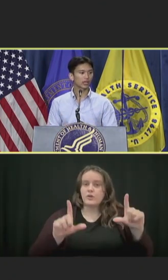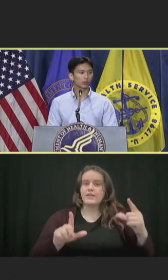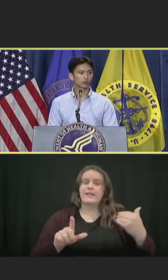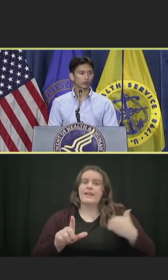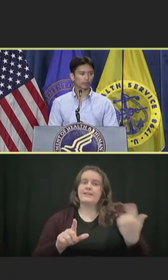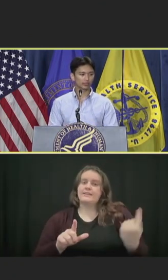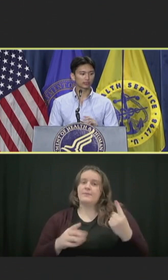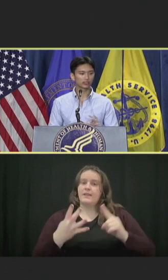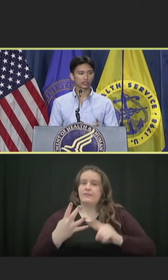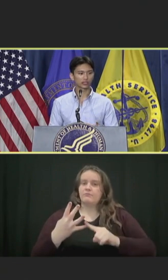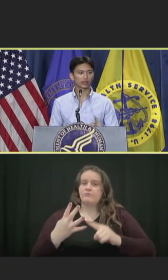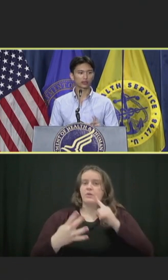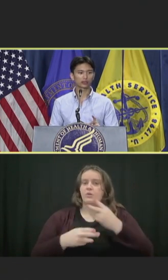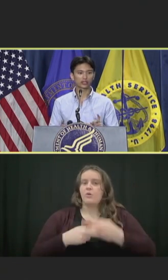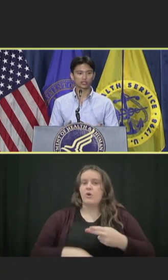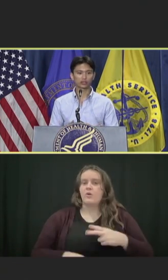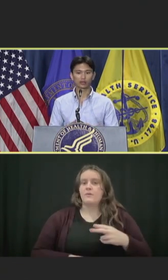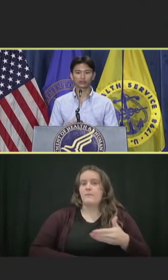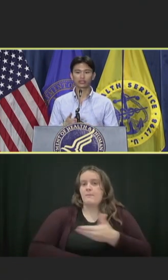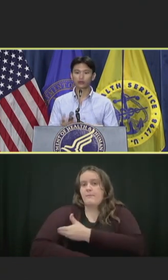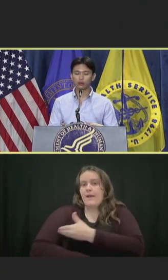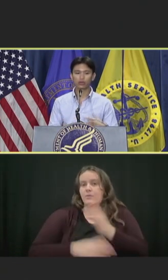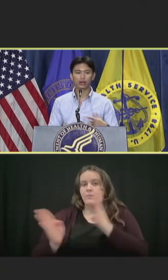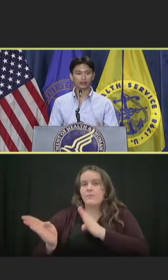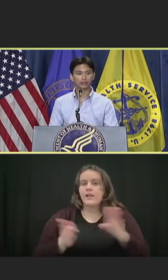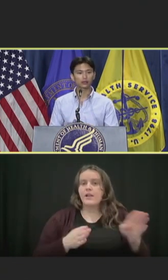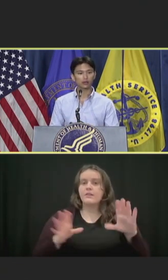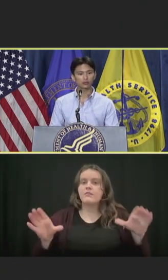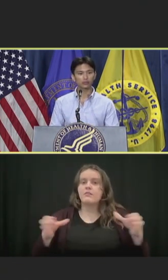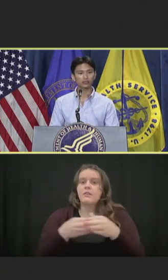which were basically just a collection of clinical guidance documents that